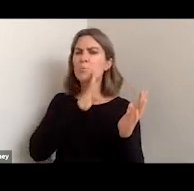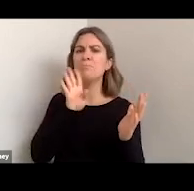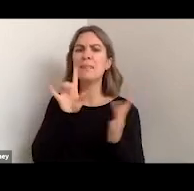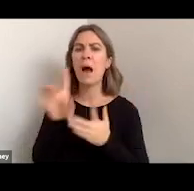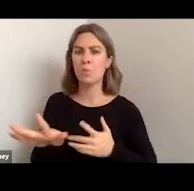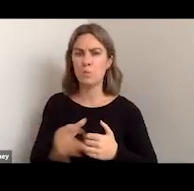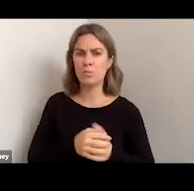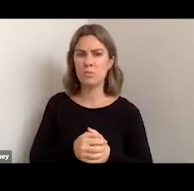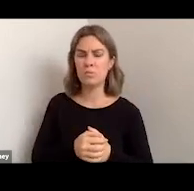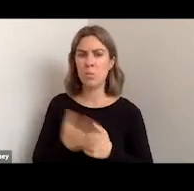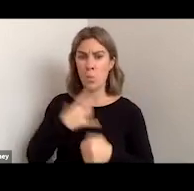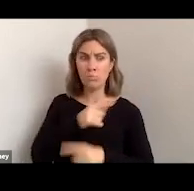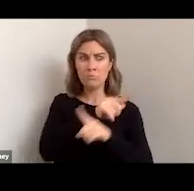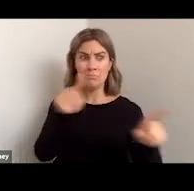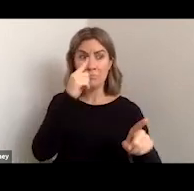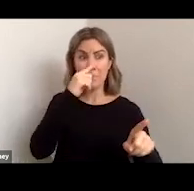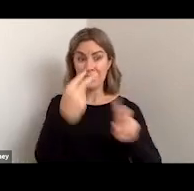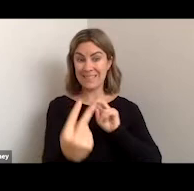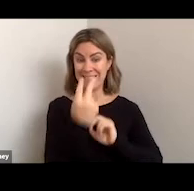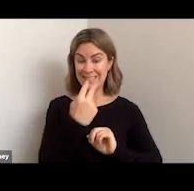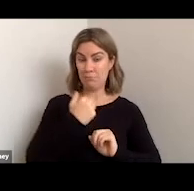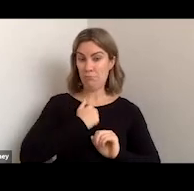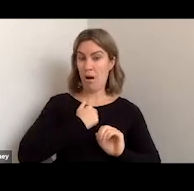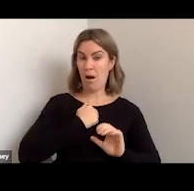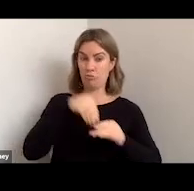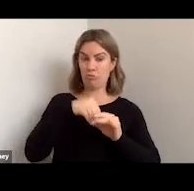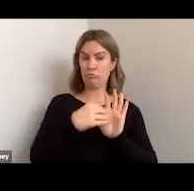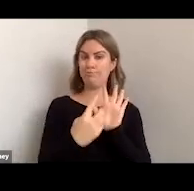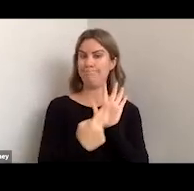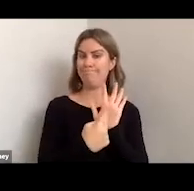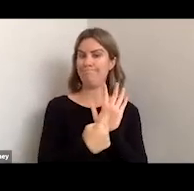It's personalised. Each person has their own newsfeed.